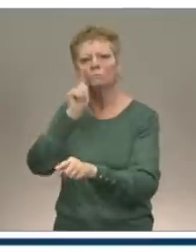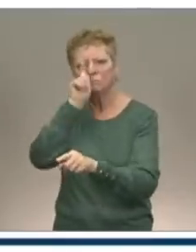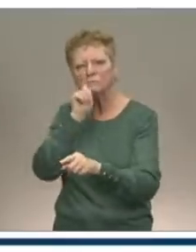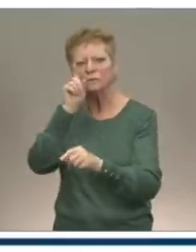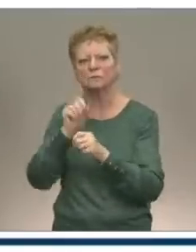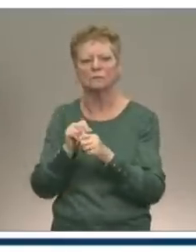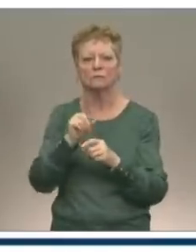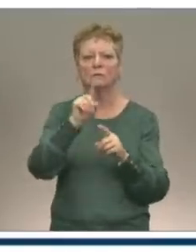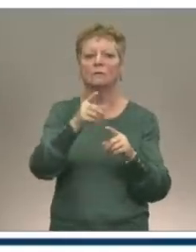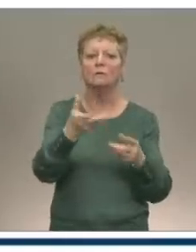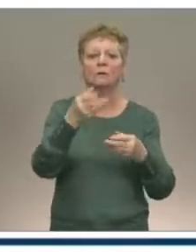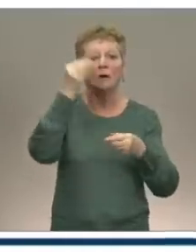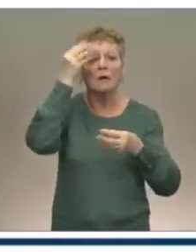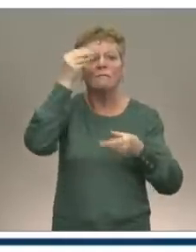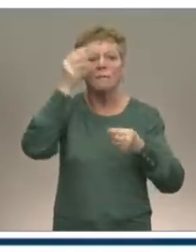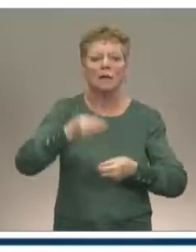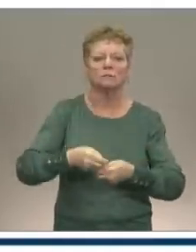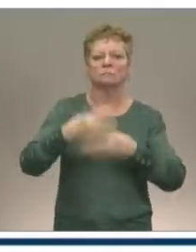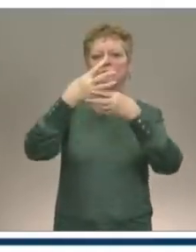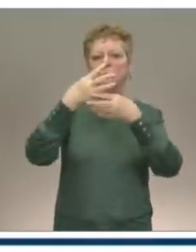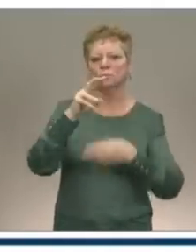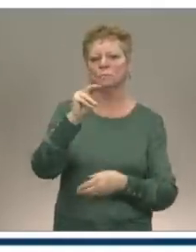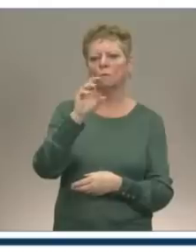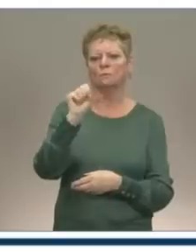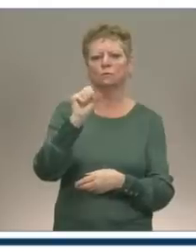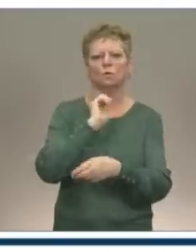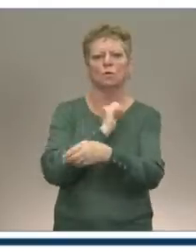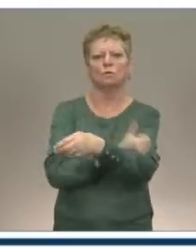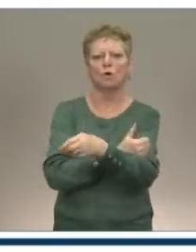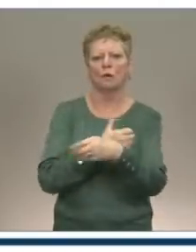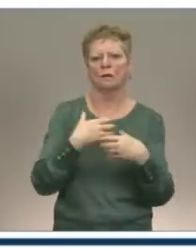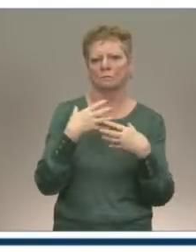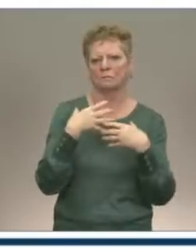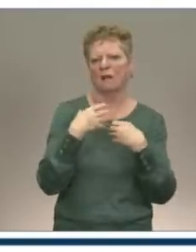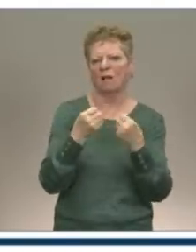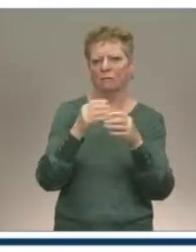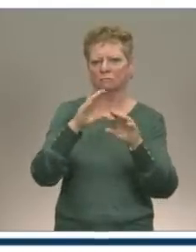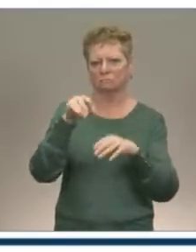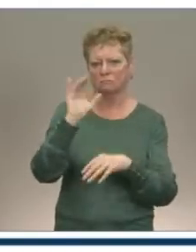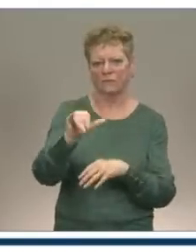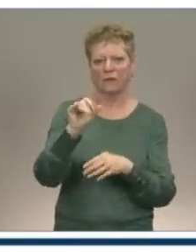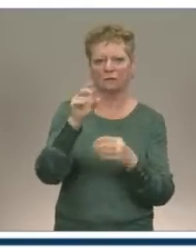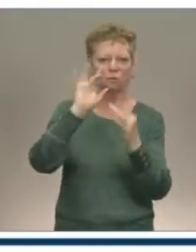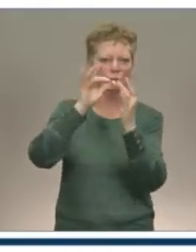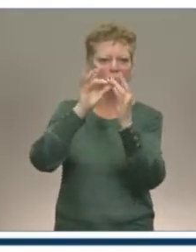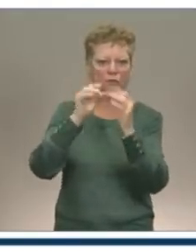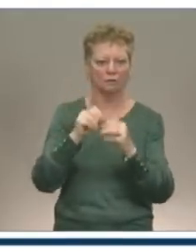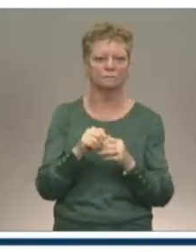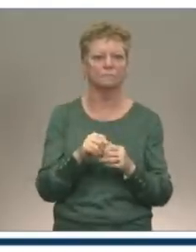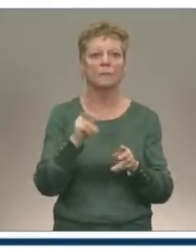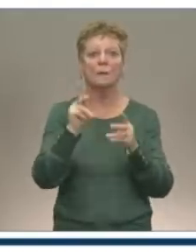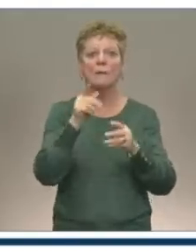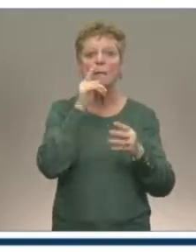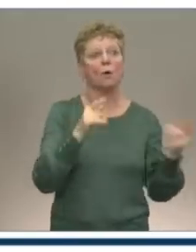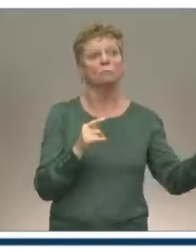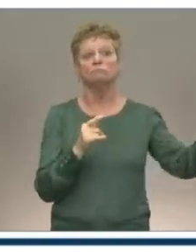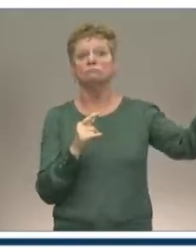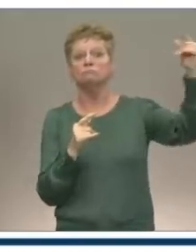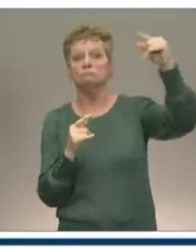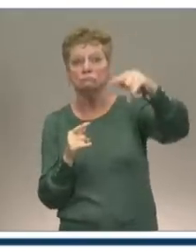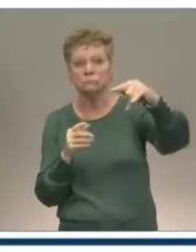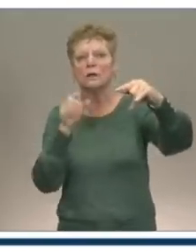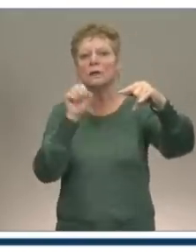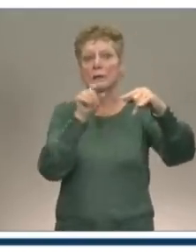website incoming travelers can can get tests at the airport and we are starting to distribute